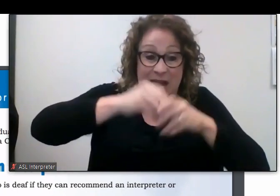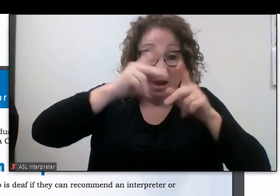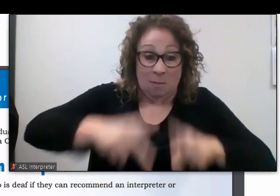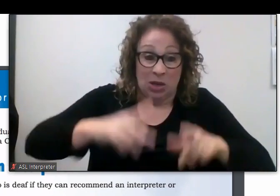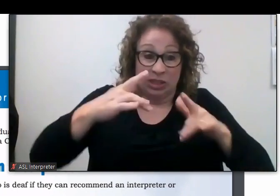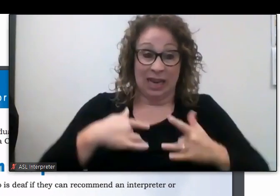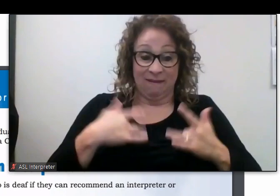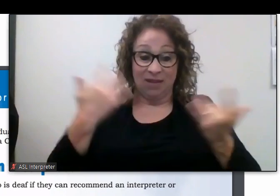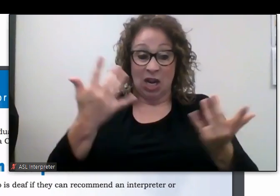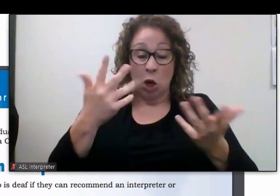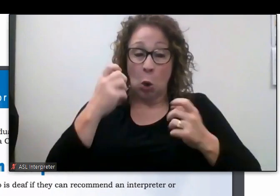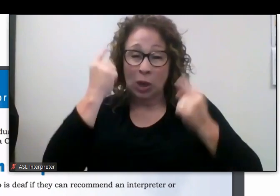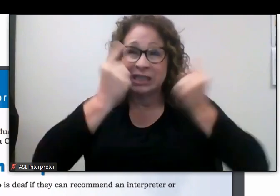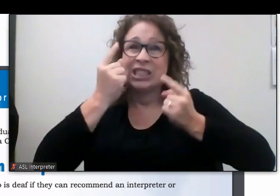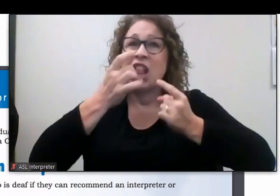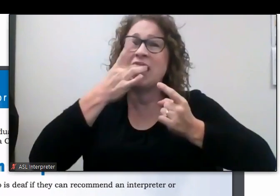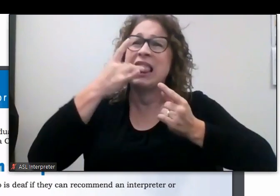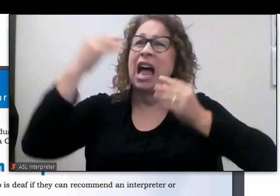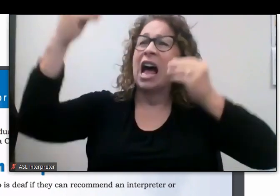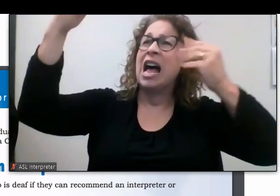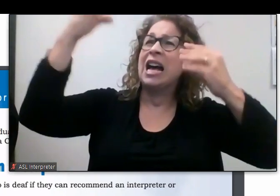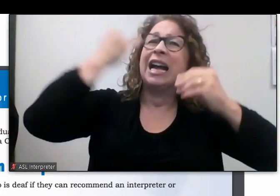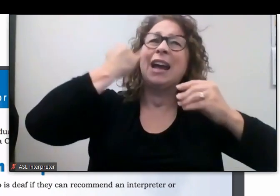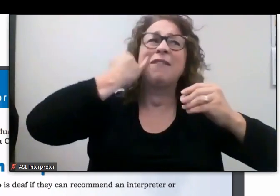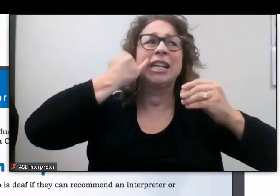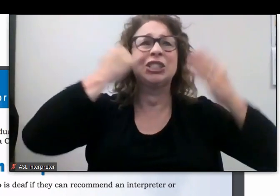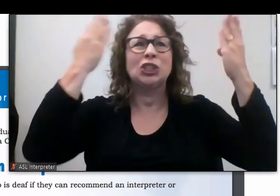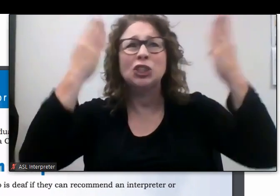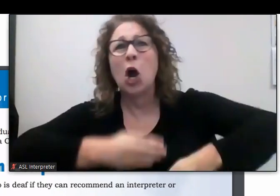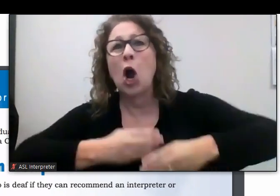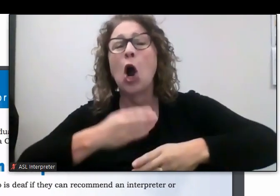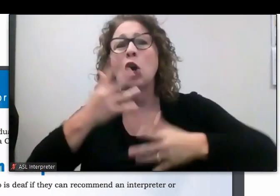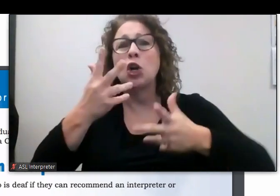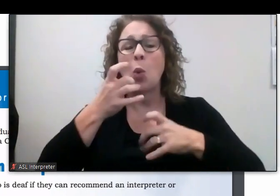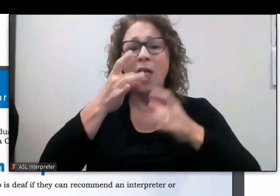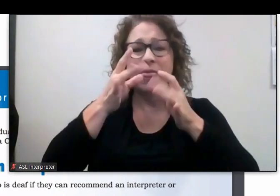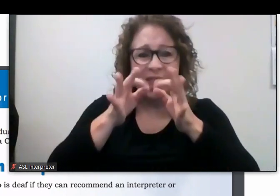the lighting in the room, you wanna put the interpreter up in the stage,